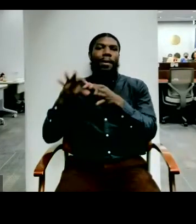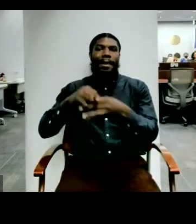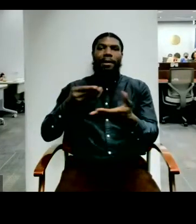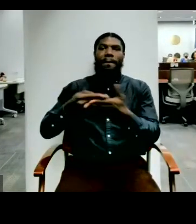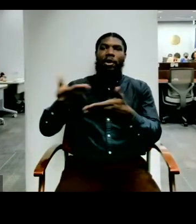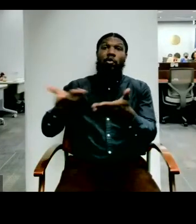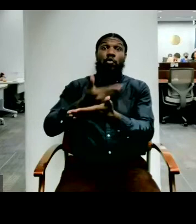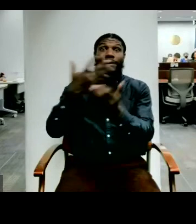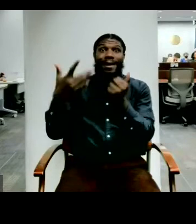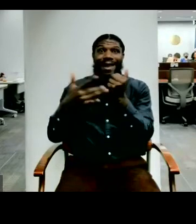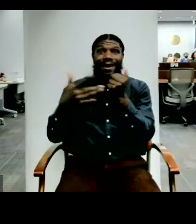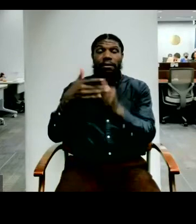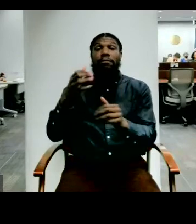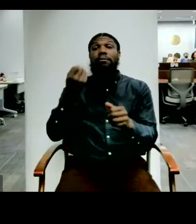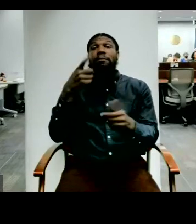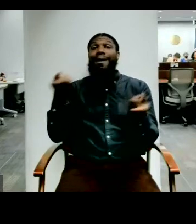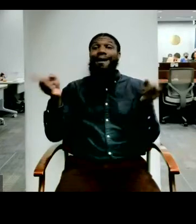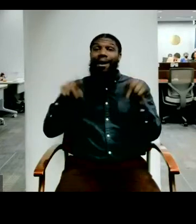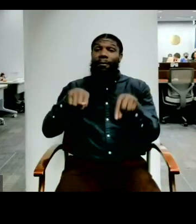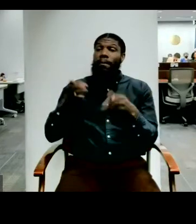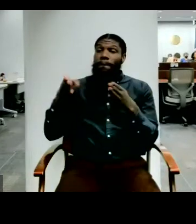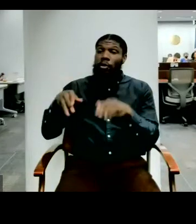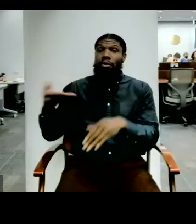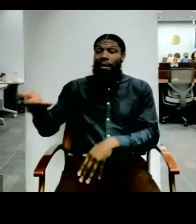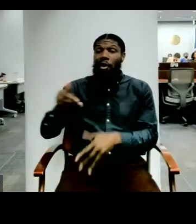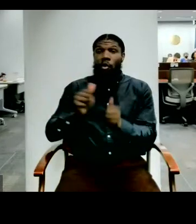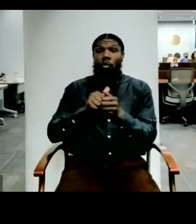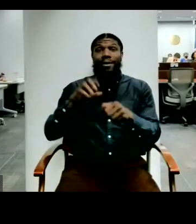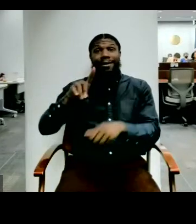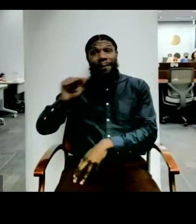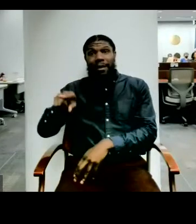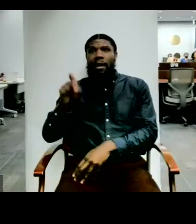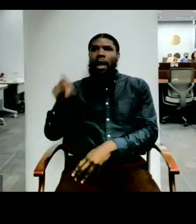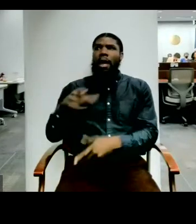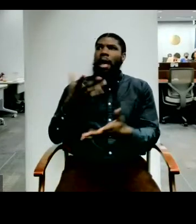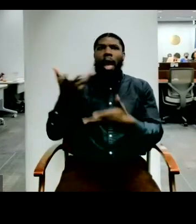when they hire a person with a disability, they have to cobble together accommodations to